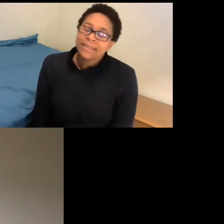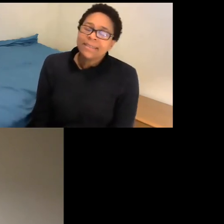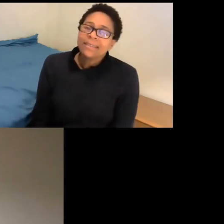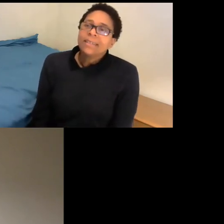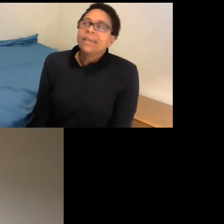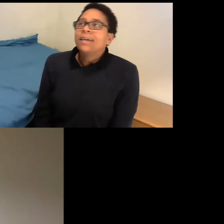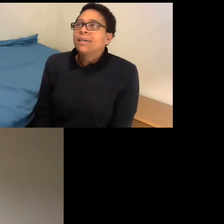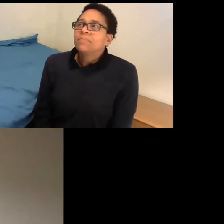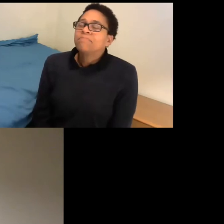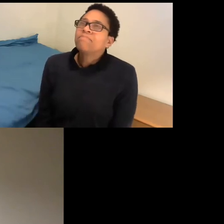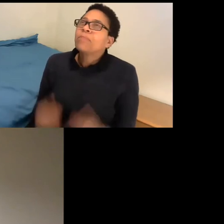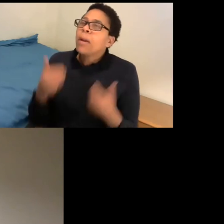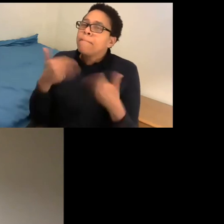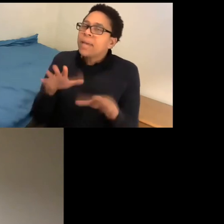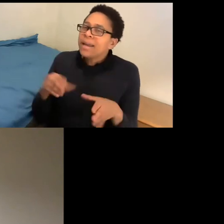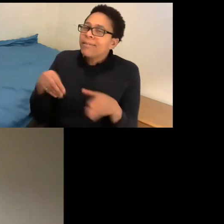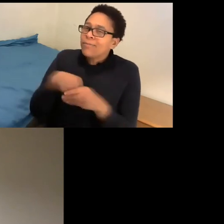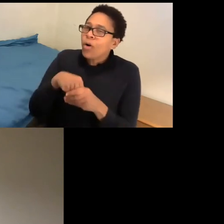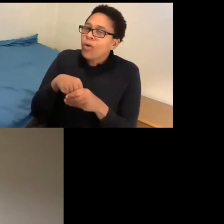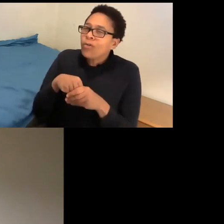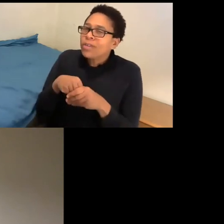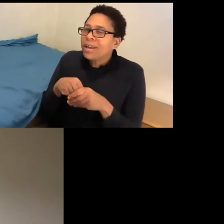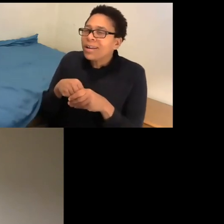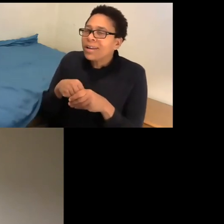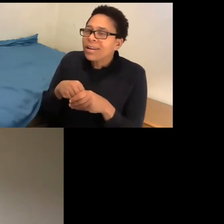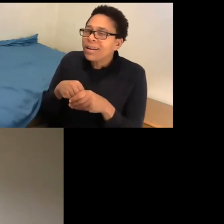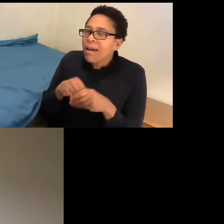planning day with Faith for the Climate, which is a UK based